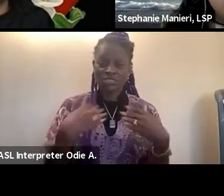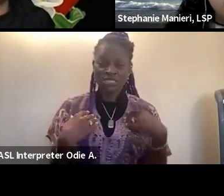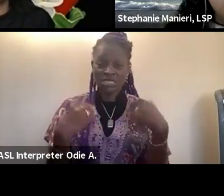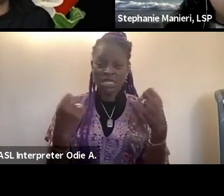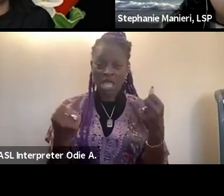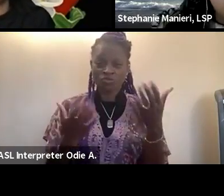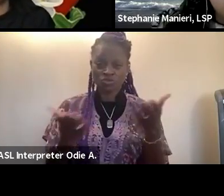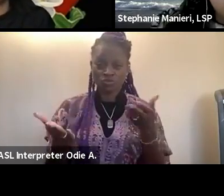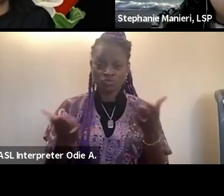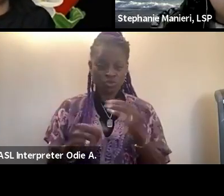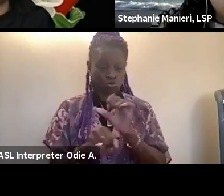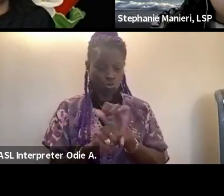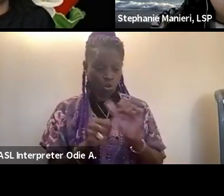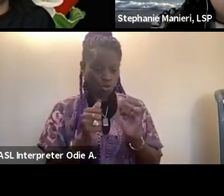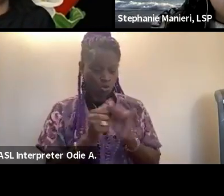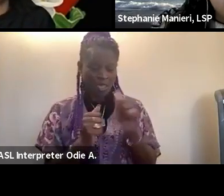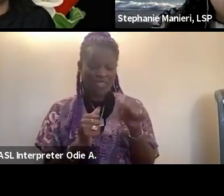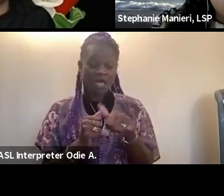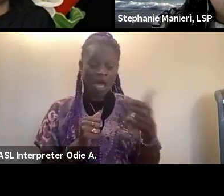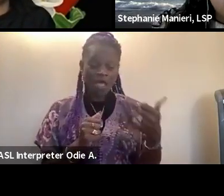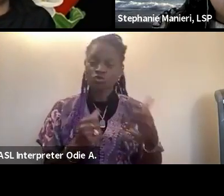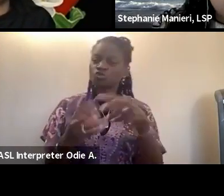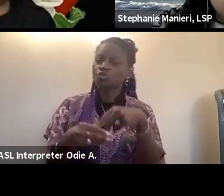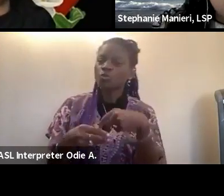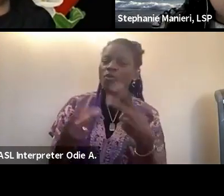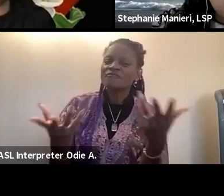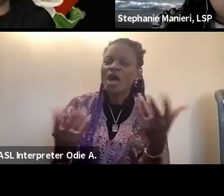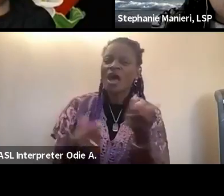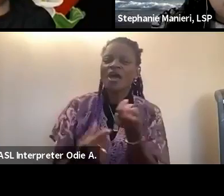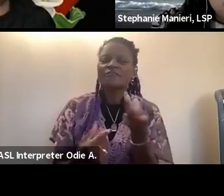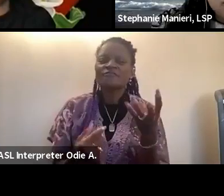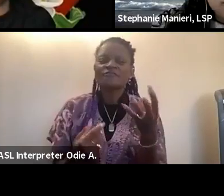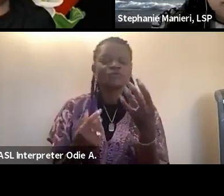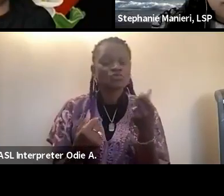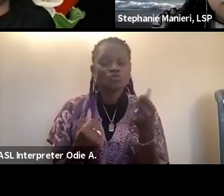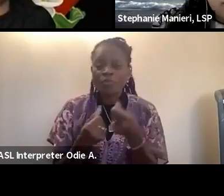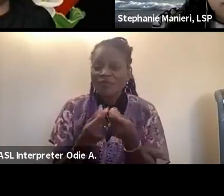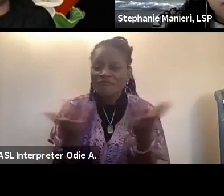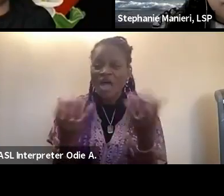leaders to provide free vaccines to children as soon as they are authorized.